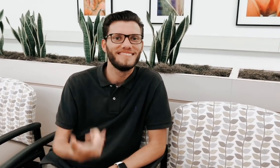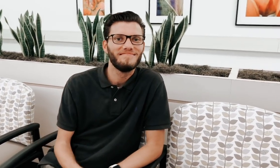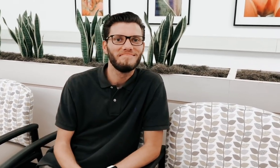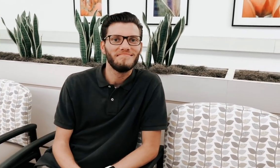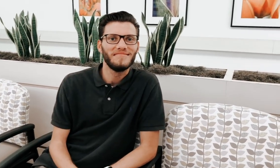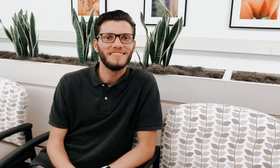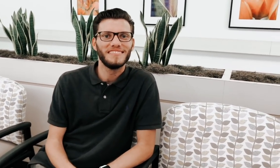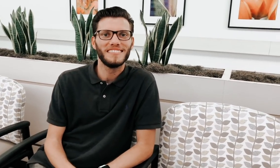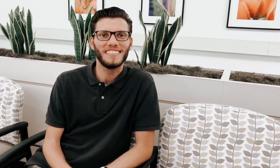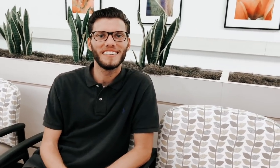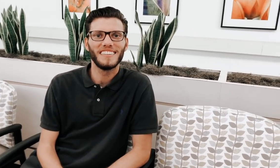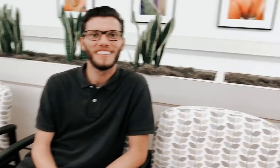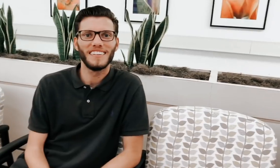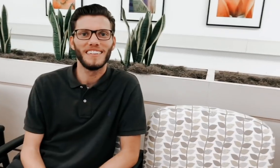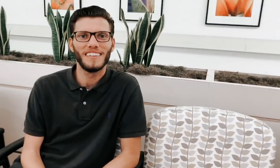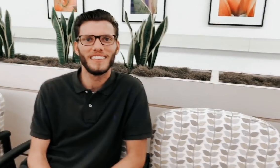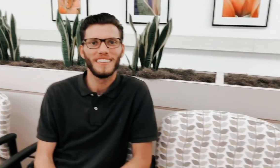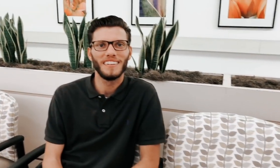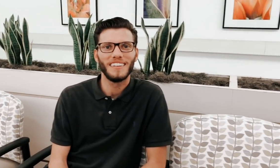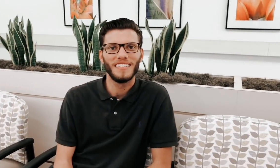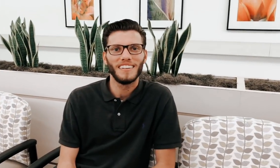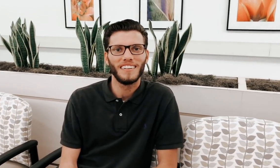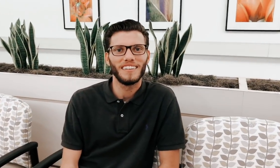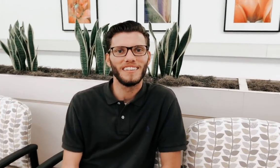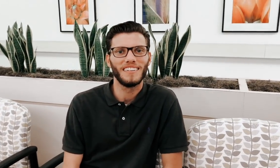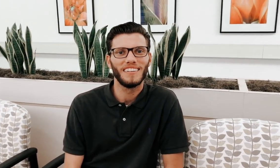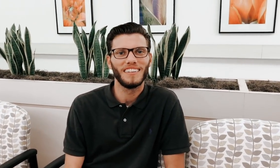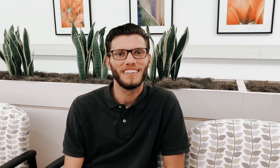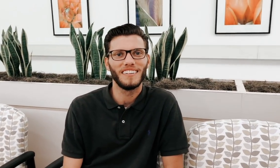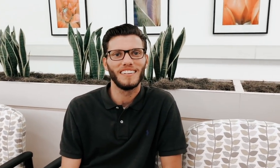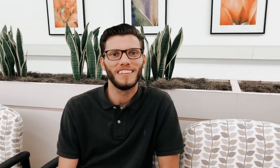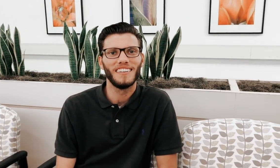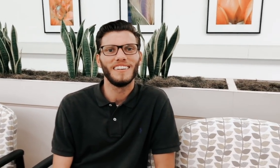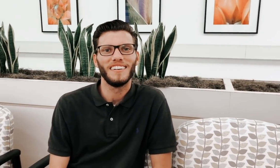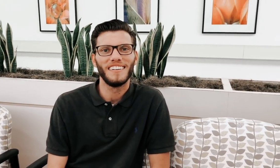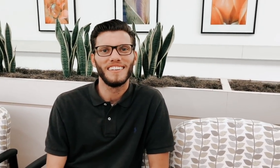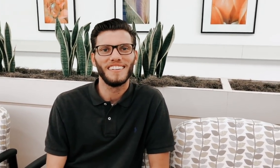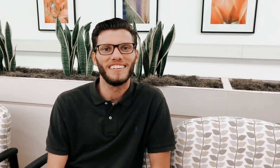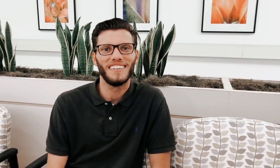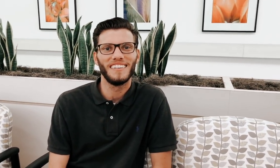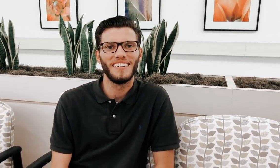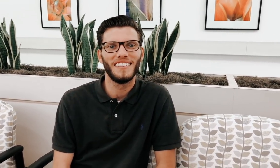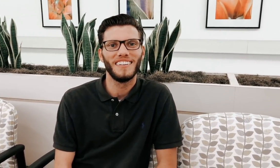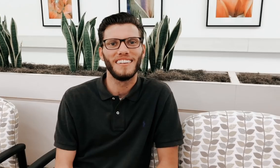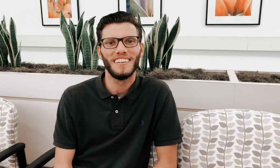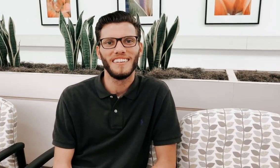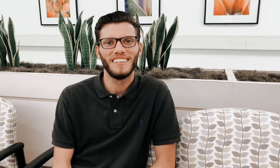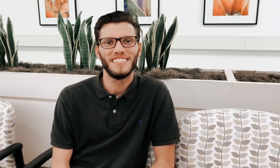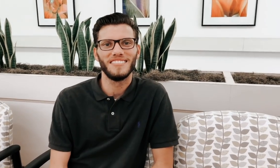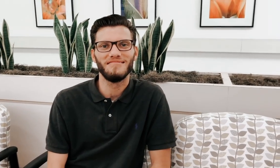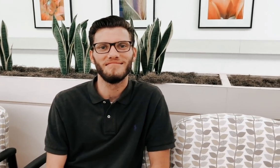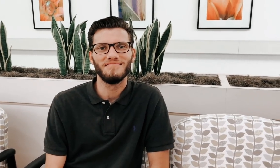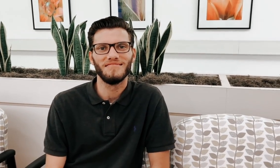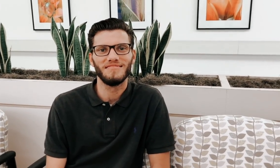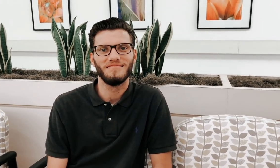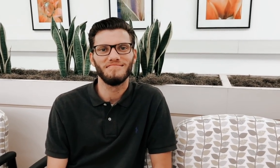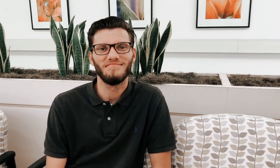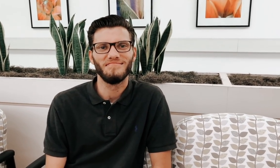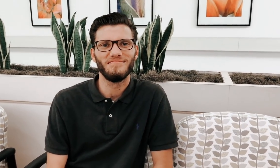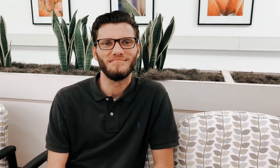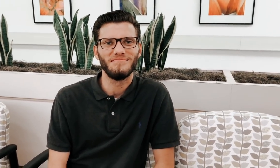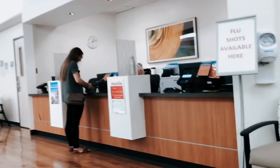C: What if they can't find the heart beat? Or what if like...idk what if something is wrong? I need to stop worrying.